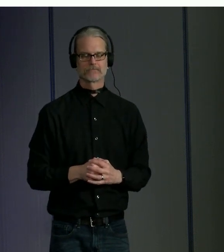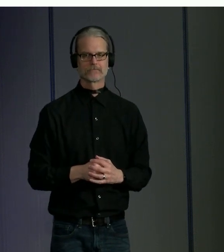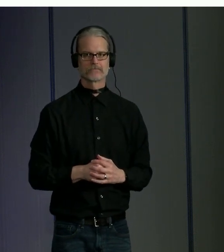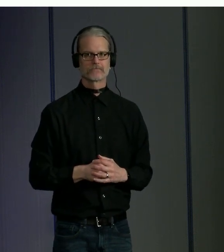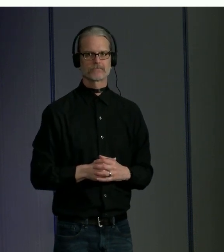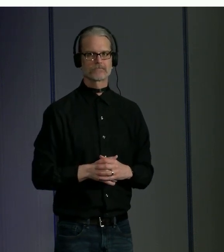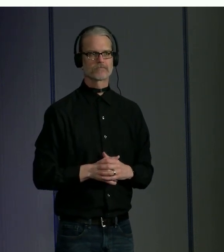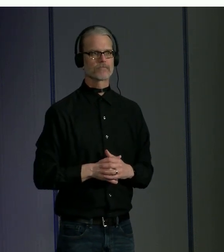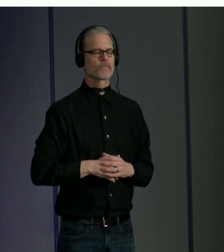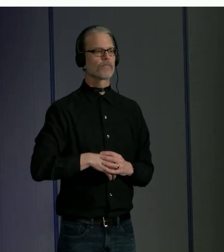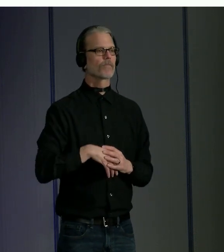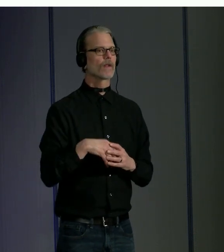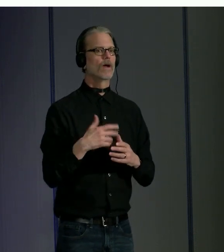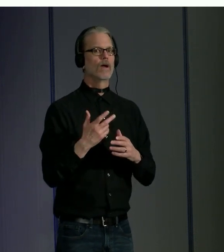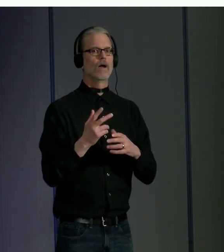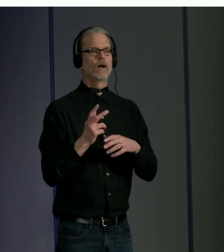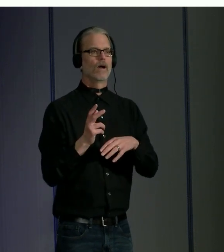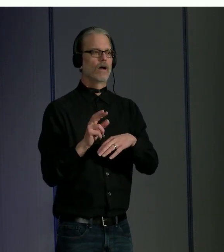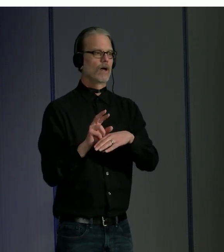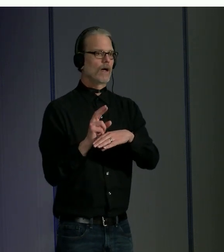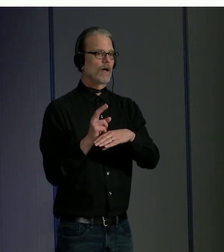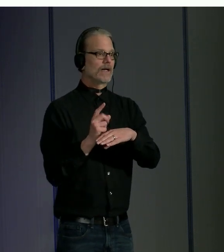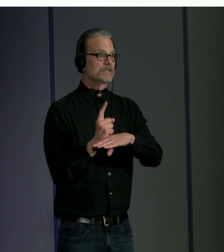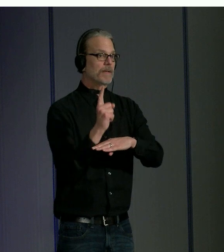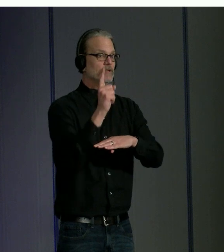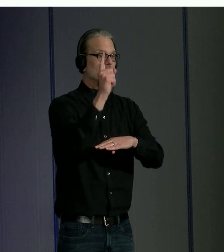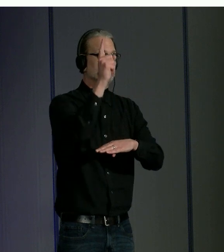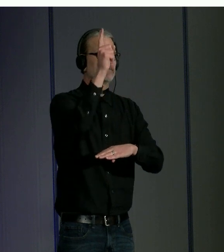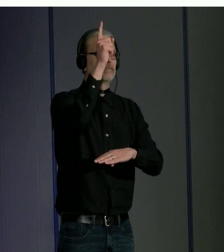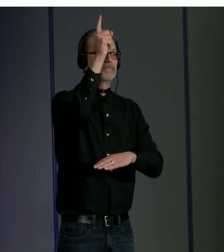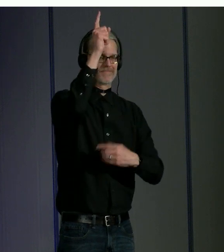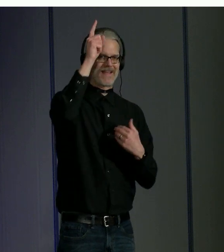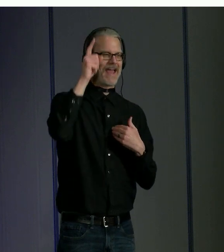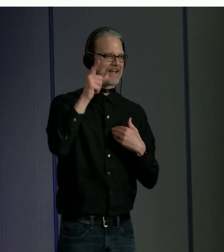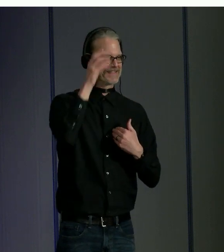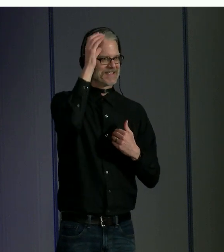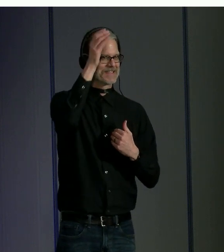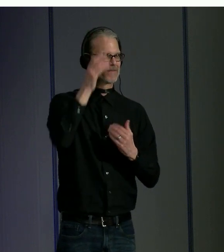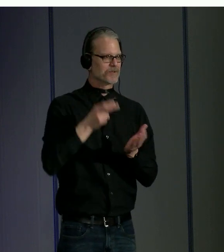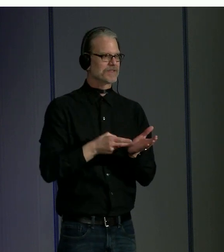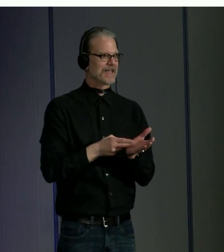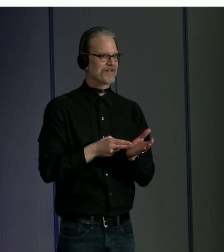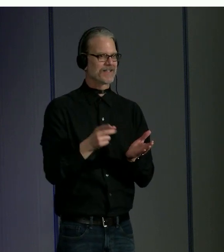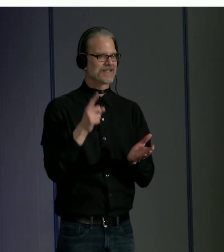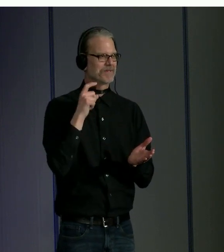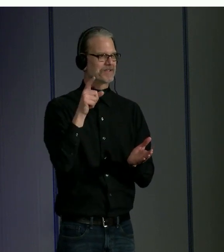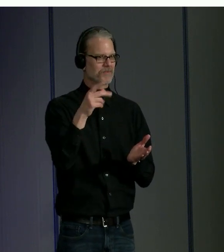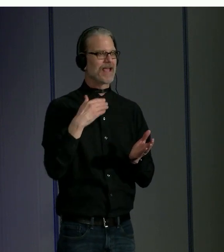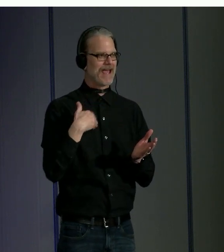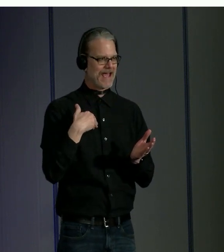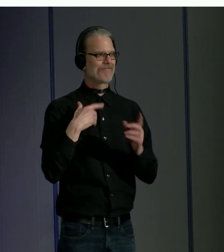A spaceship can have conceptual integrity, because there's a common purpose there.